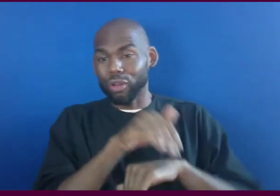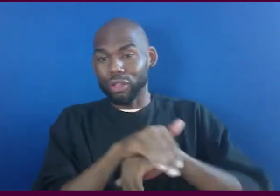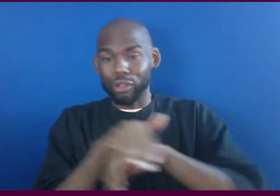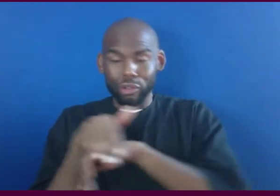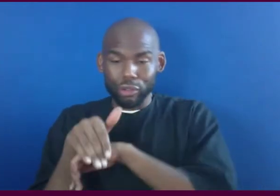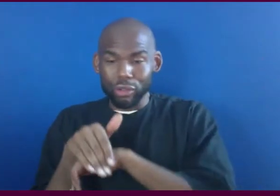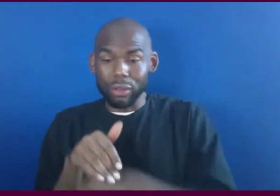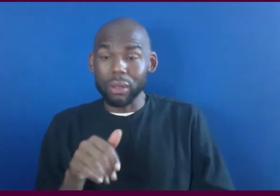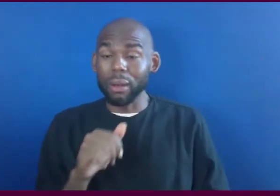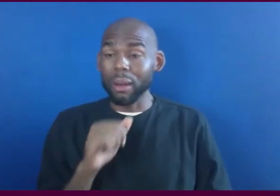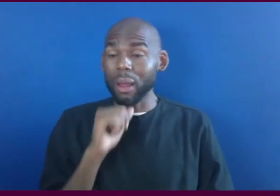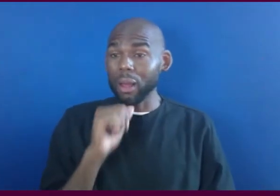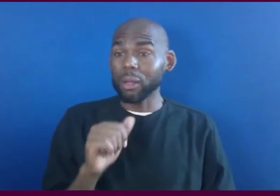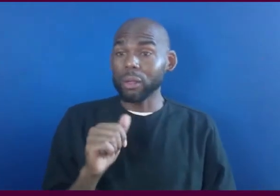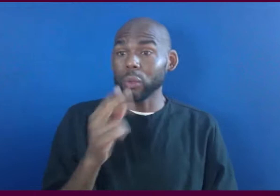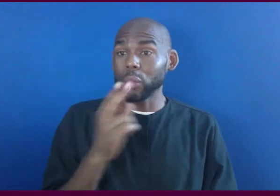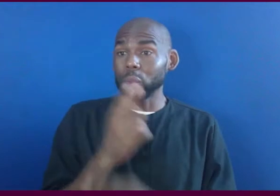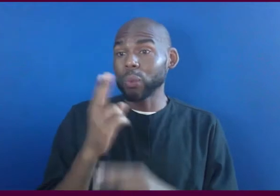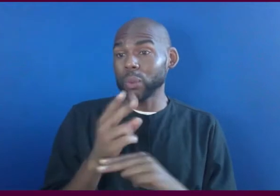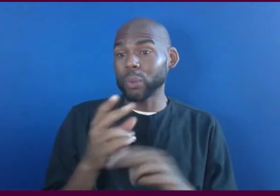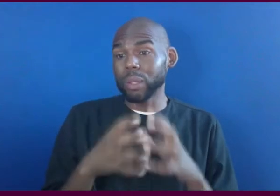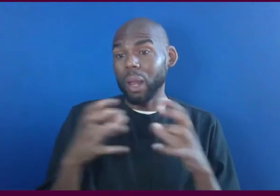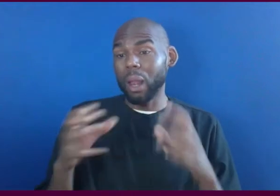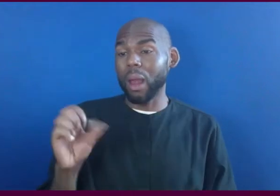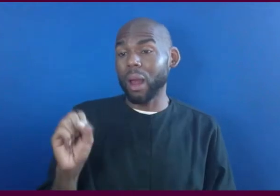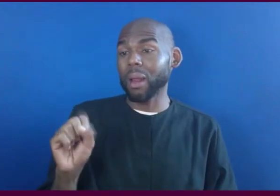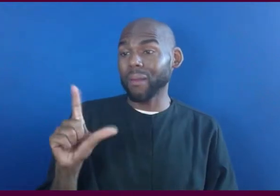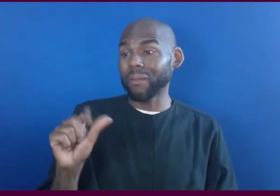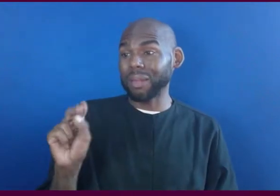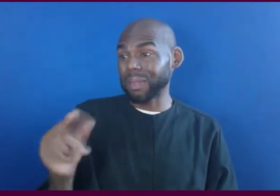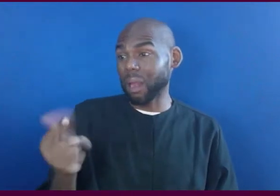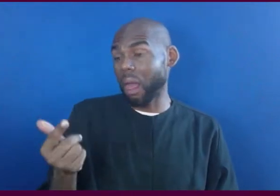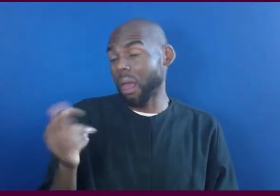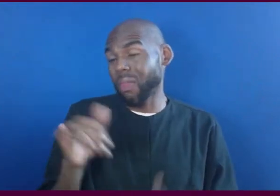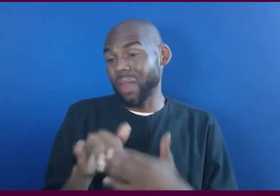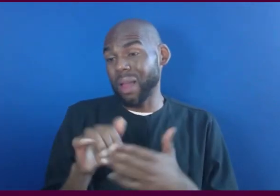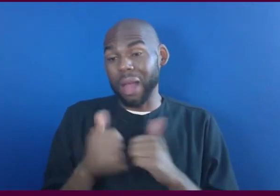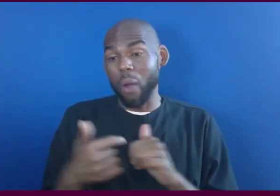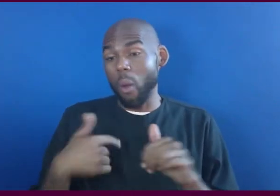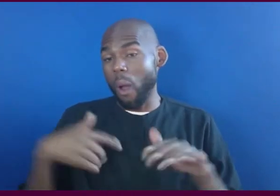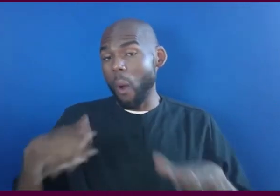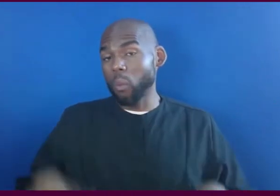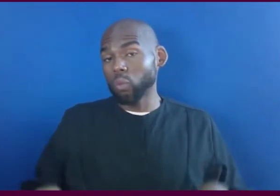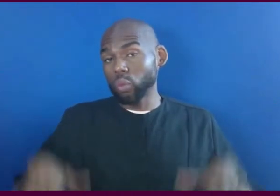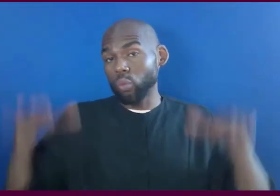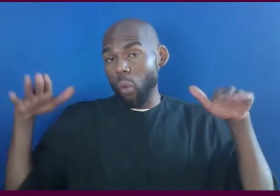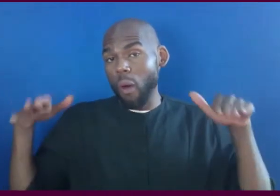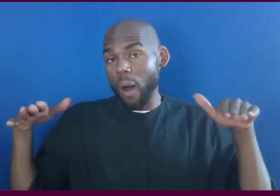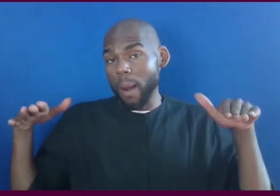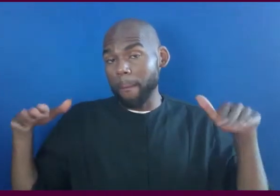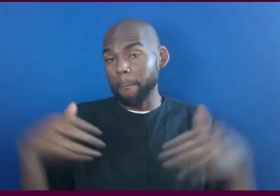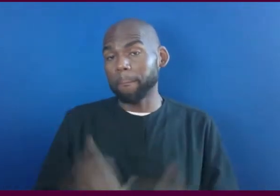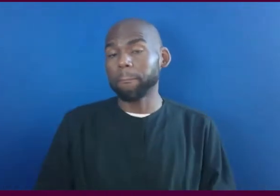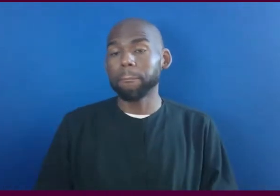and not to use a lot of slang. That's just how I was brought up.